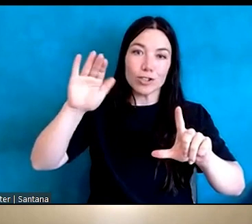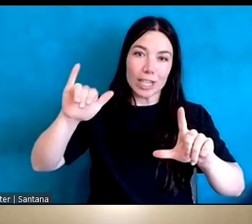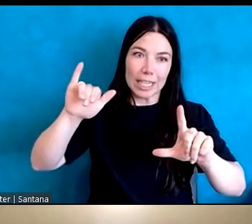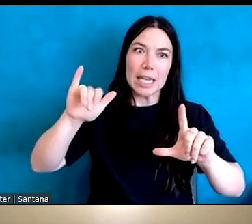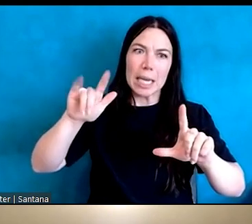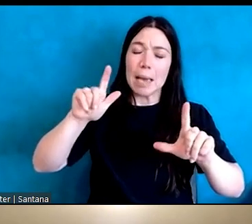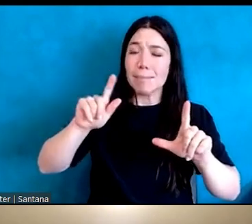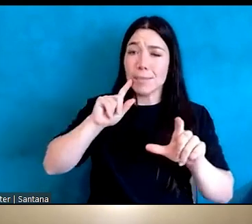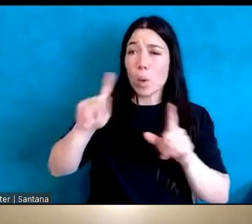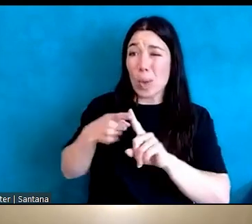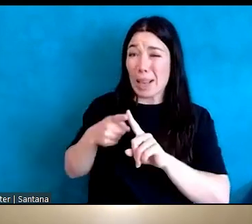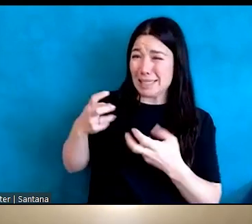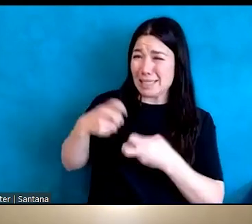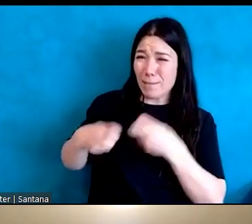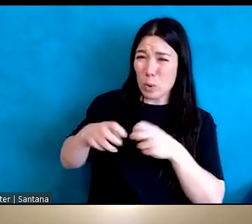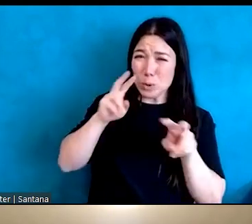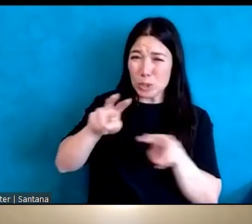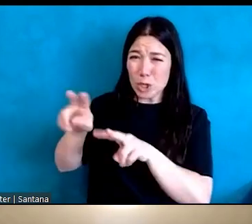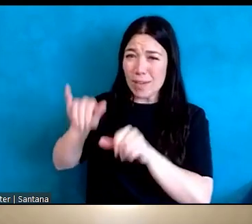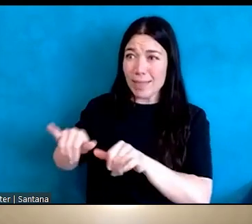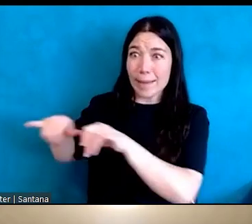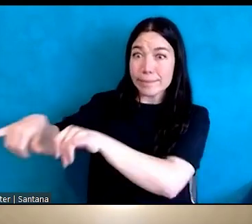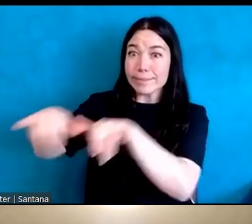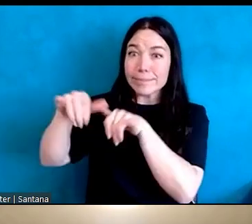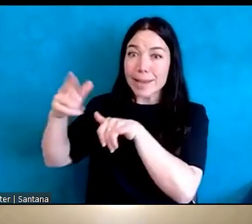Even when that group is tightly controlled in their age bands.